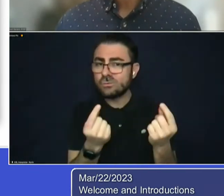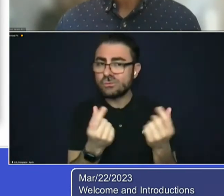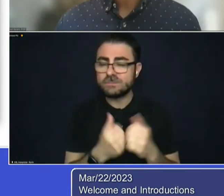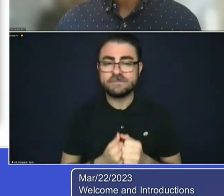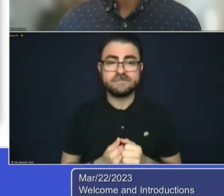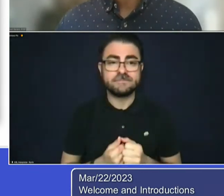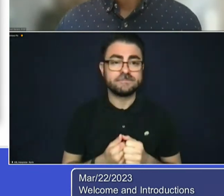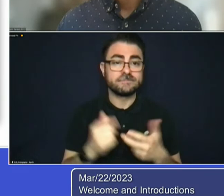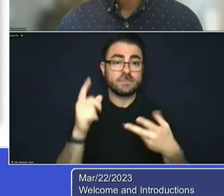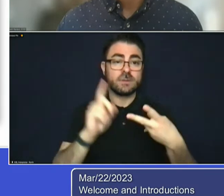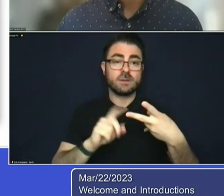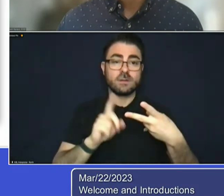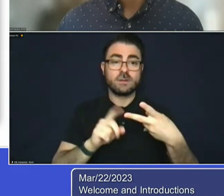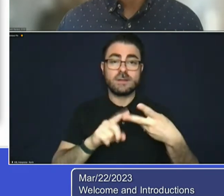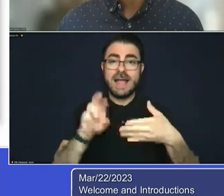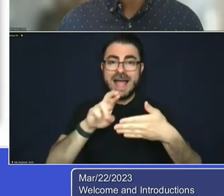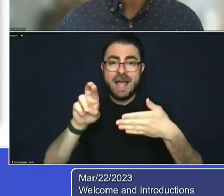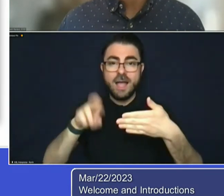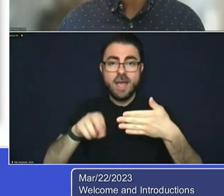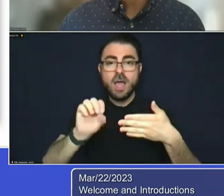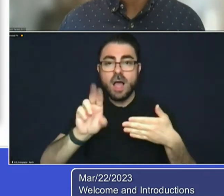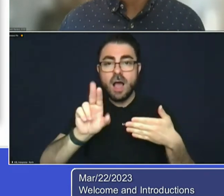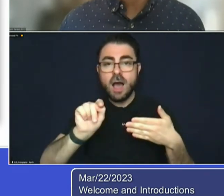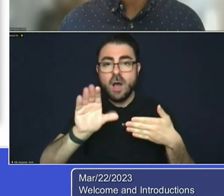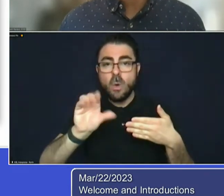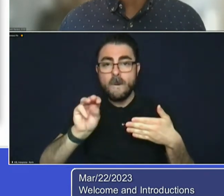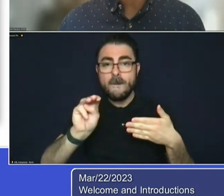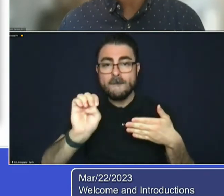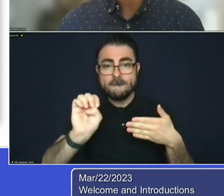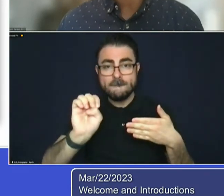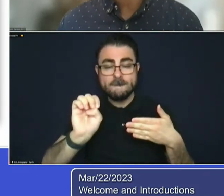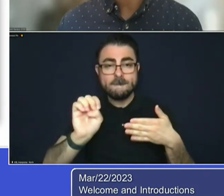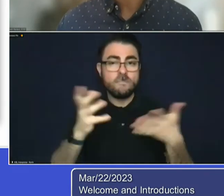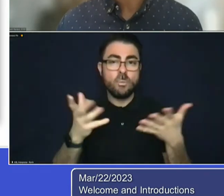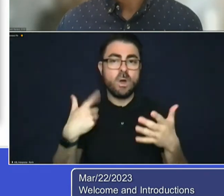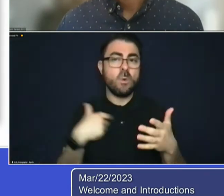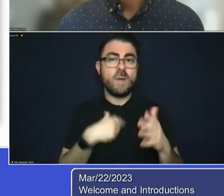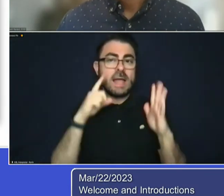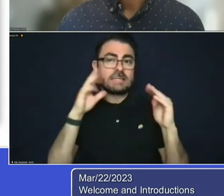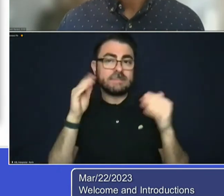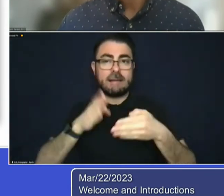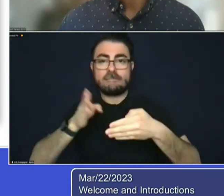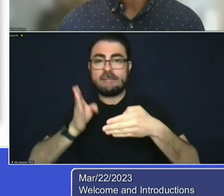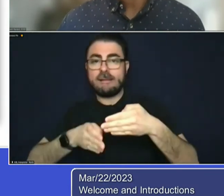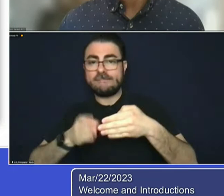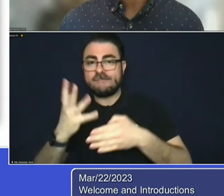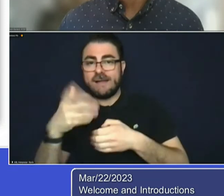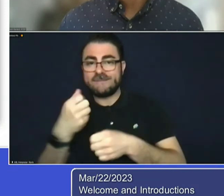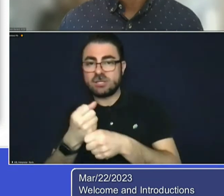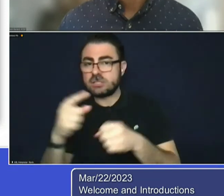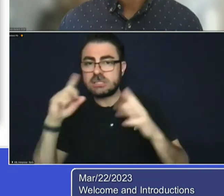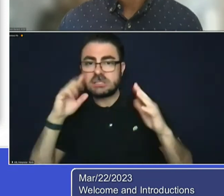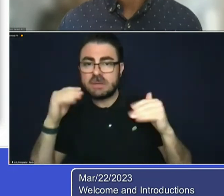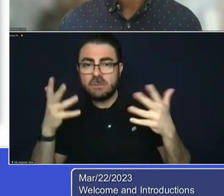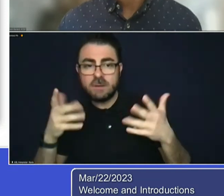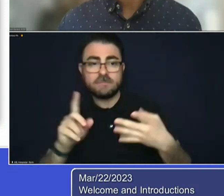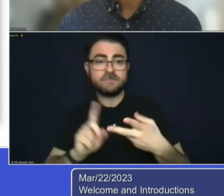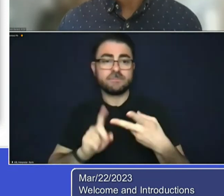PROGRAM INTENDING TO DO? AS PART OF THAT, YOU'LL SEE OUTCOMES, WHAT ARE THE OUTCOMES